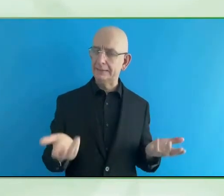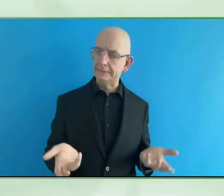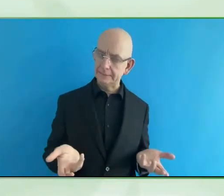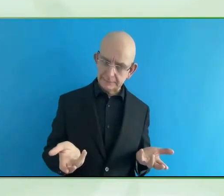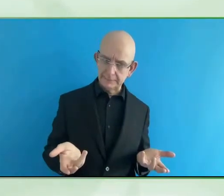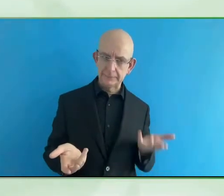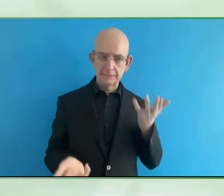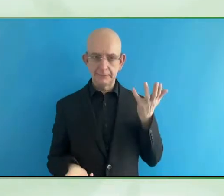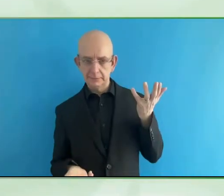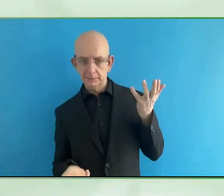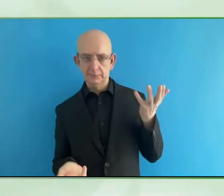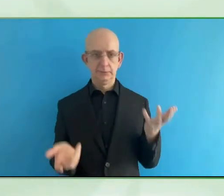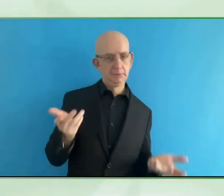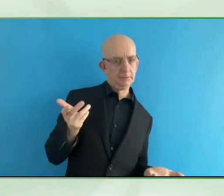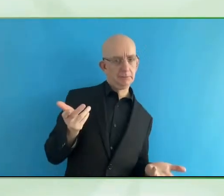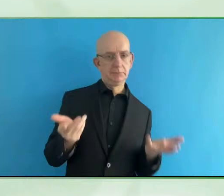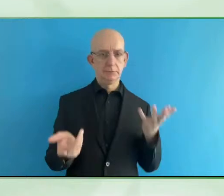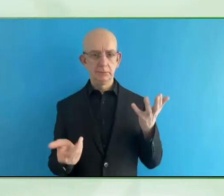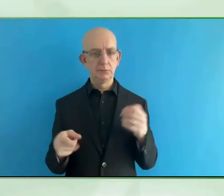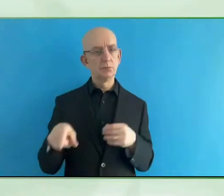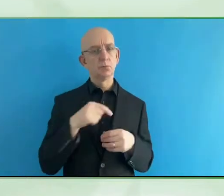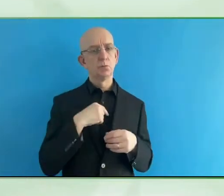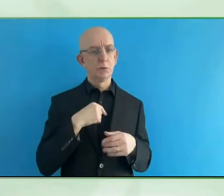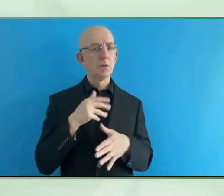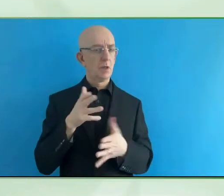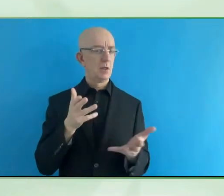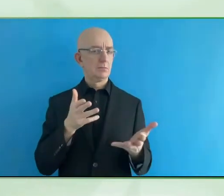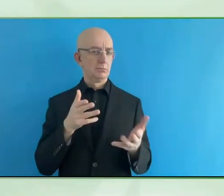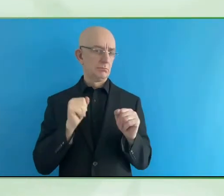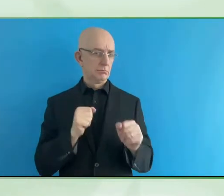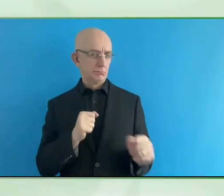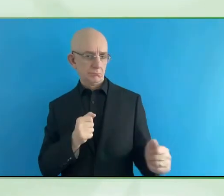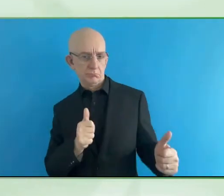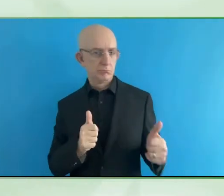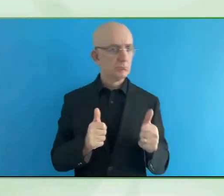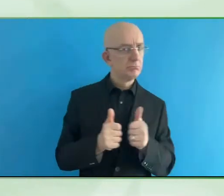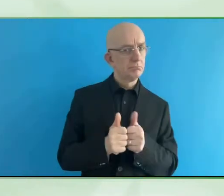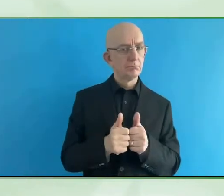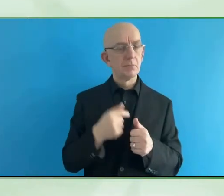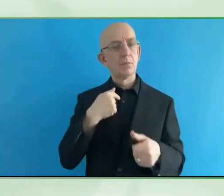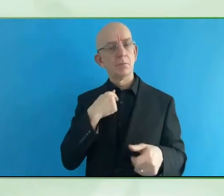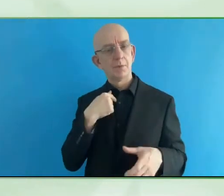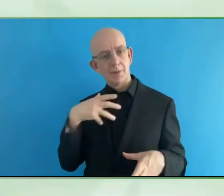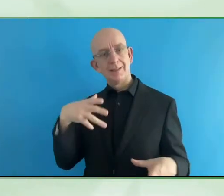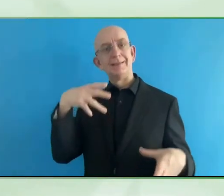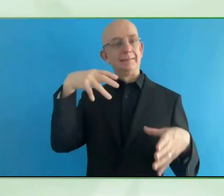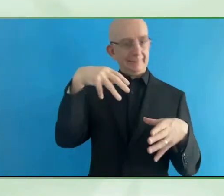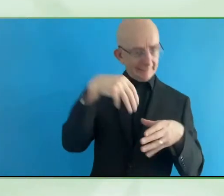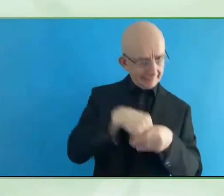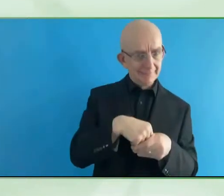I start mentoring some students. Mentoring for them. And you become this are why.